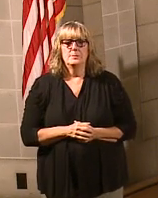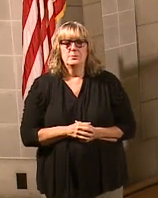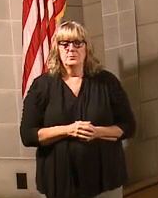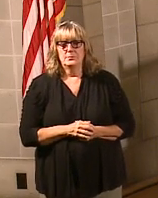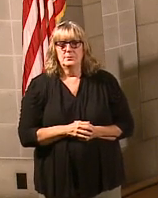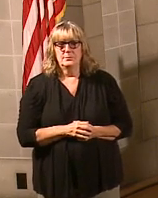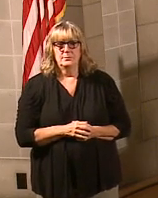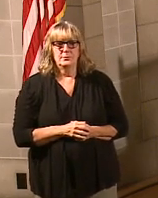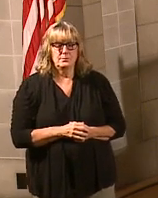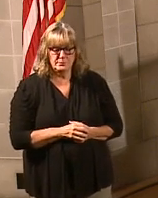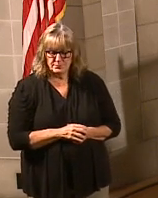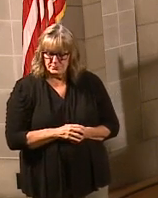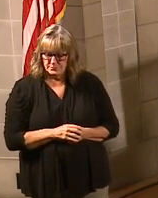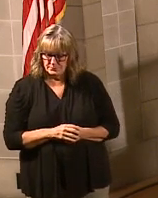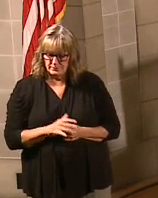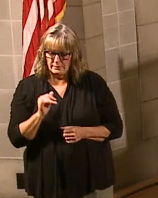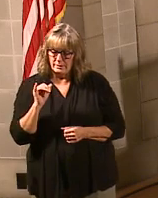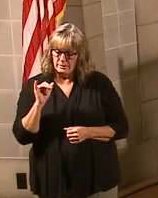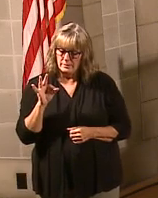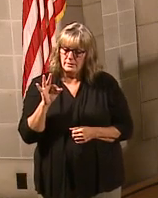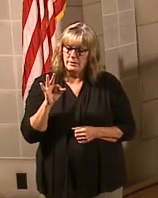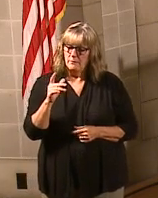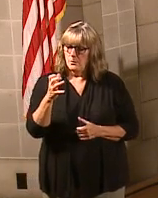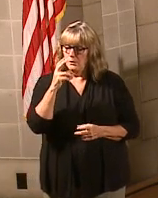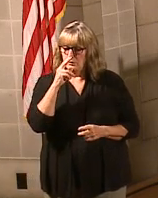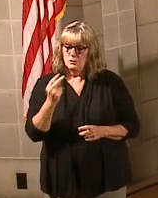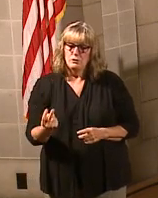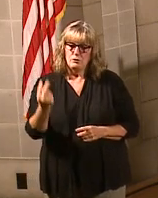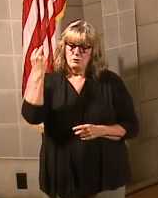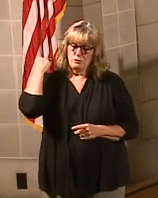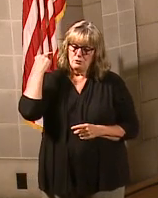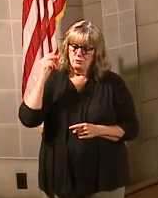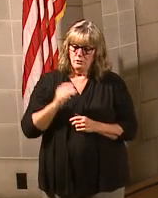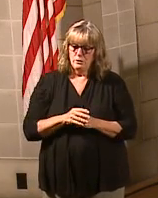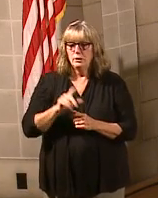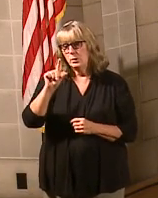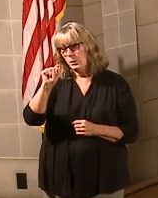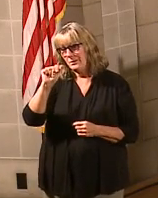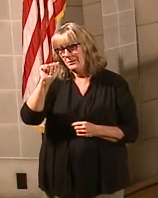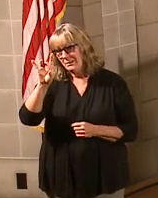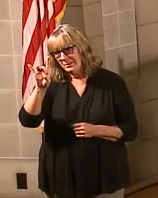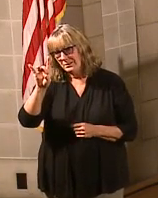THE ORDINARY FLU AND THE NUMBERS BEAR THAT OUT. SO IF WE'RE TALKING ABOUT